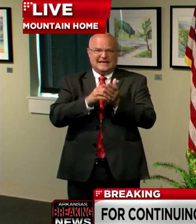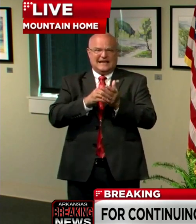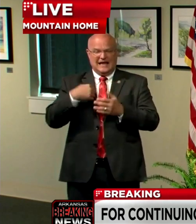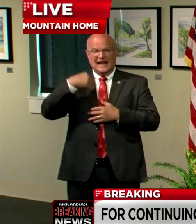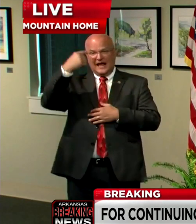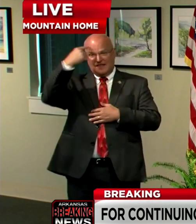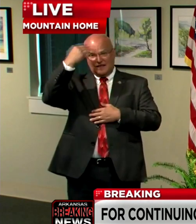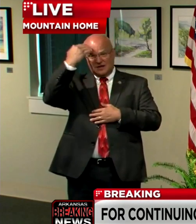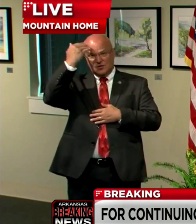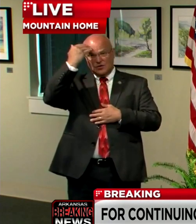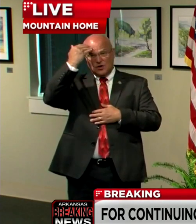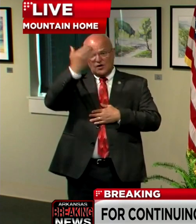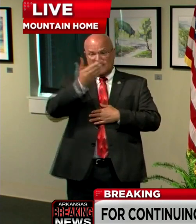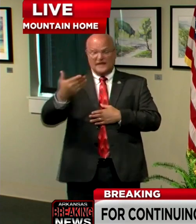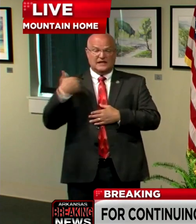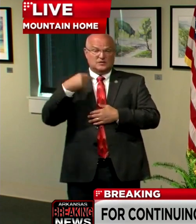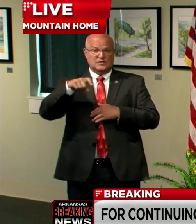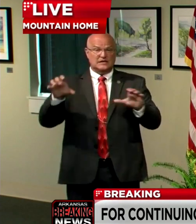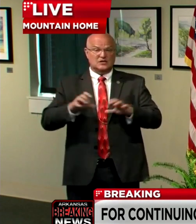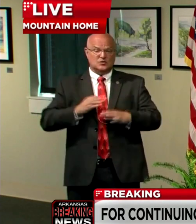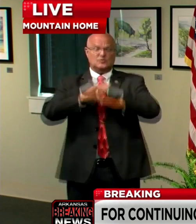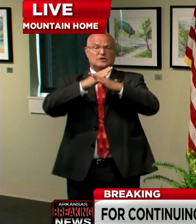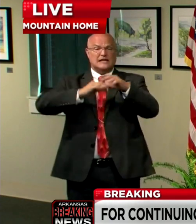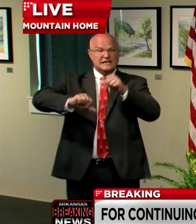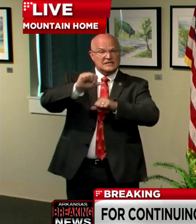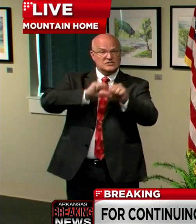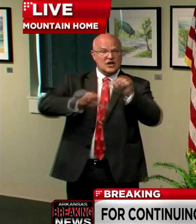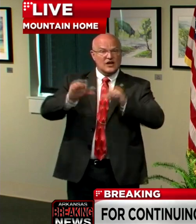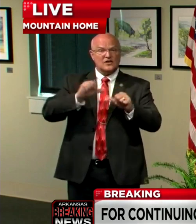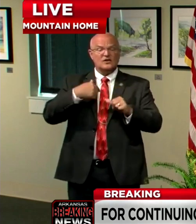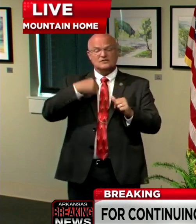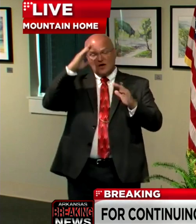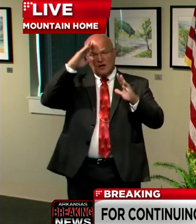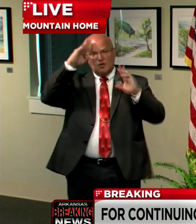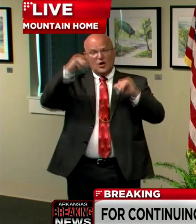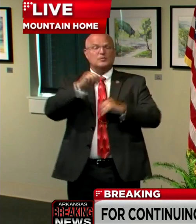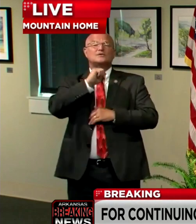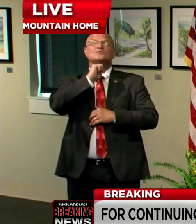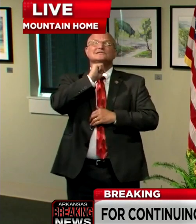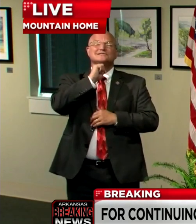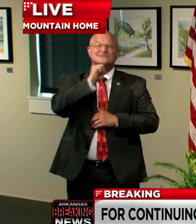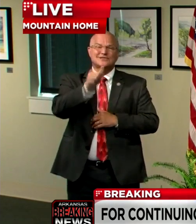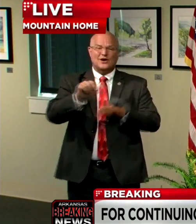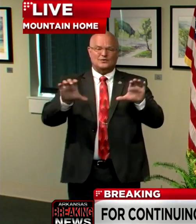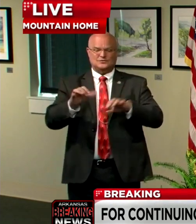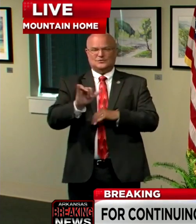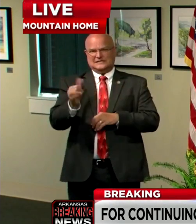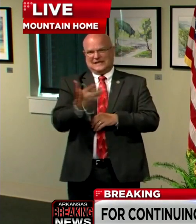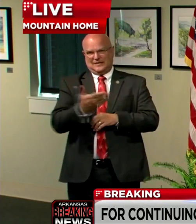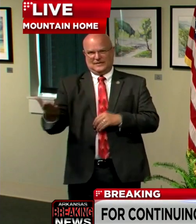I THINK WE COLLECTIVELY AS A NATION AND STATE HAVE SEEN WHAT CAN HAPPEN. WE DON'T WANT THAT TO REPEAT.